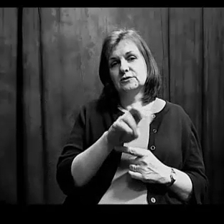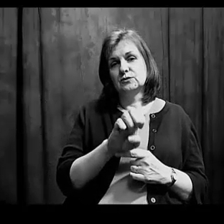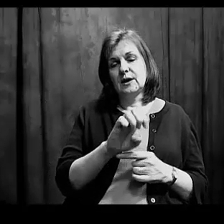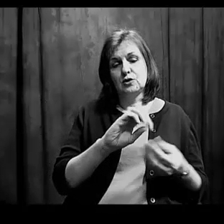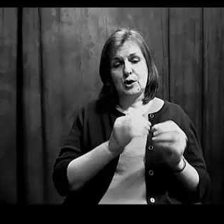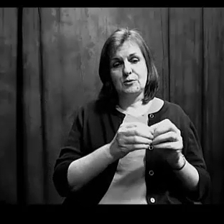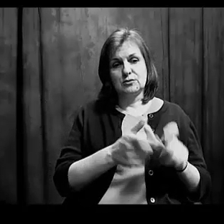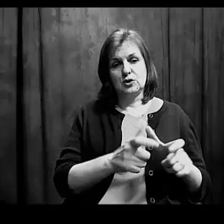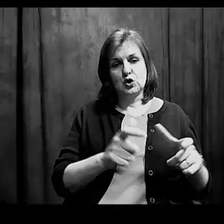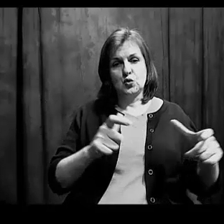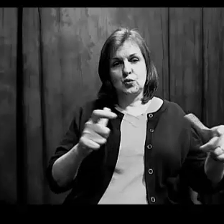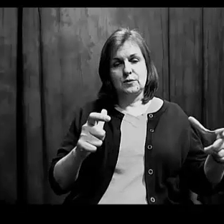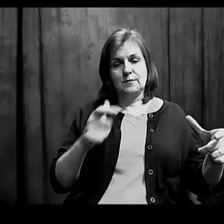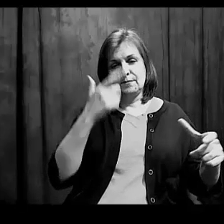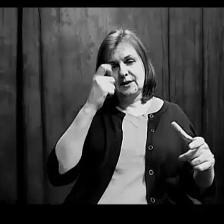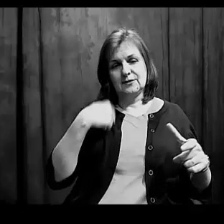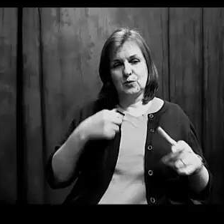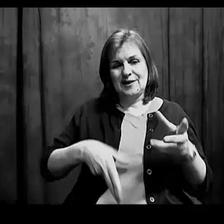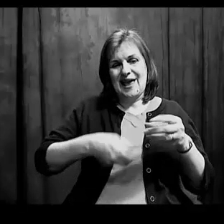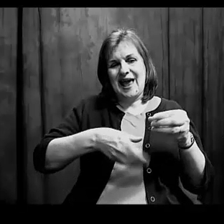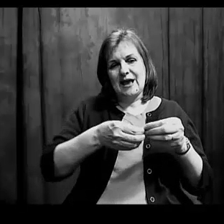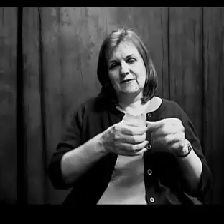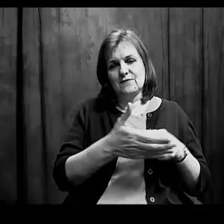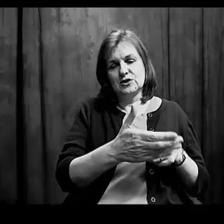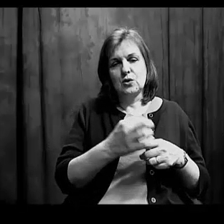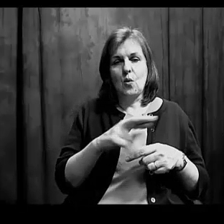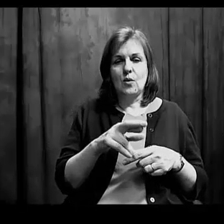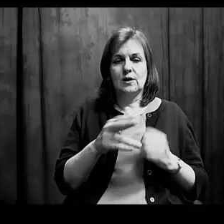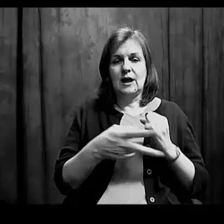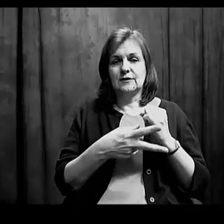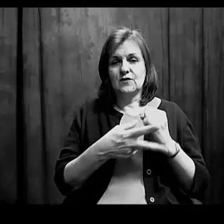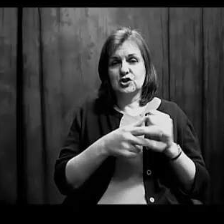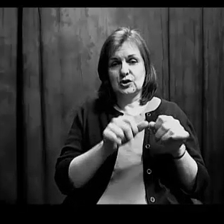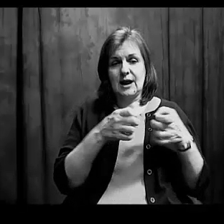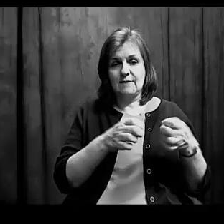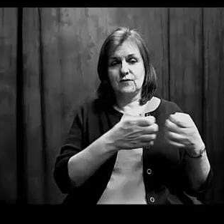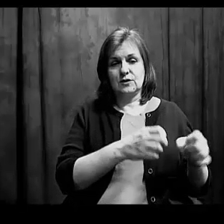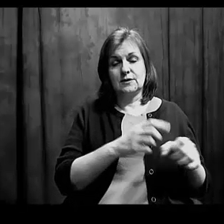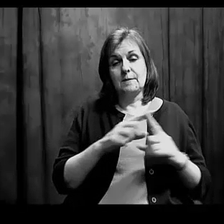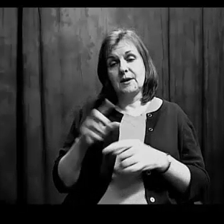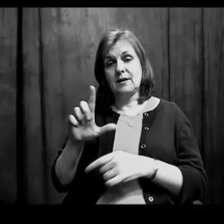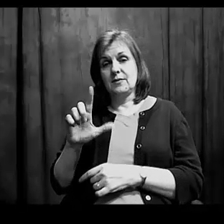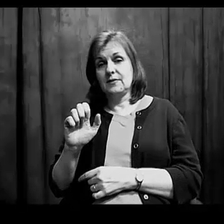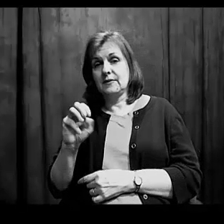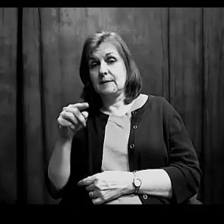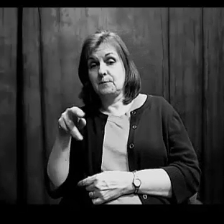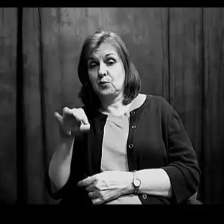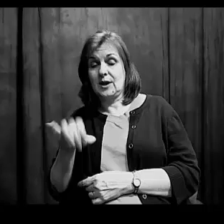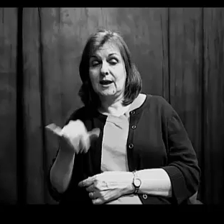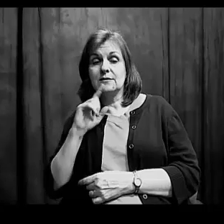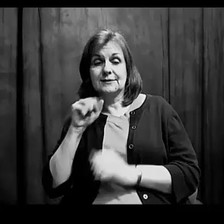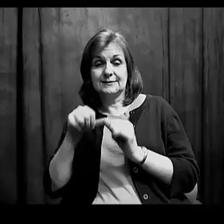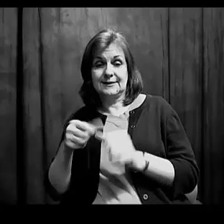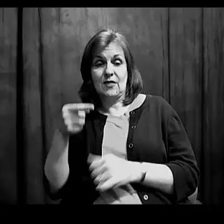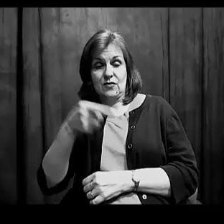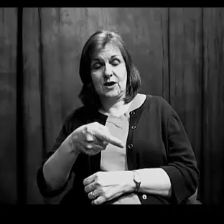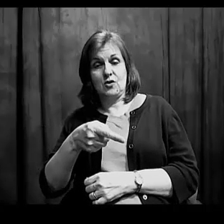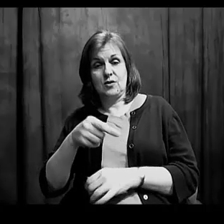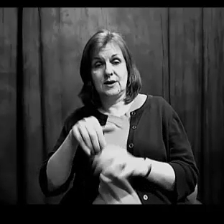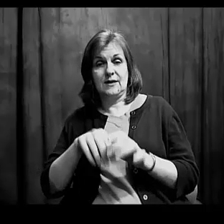recent years more because of stocking and conservation efforts but the sea lamprey certainly are still present